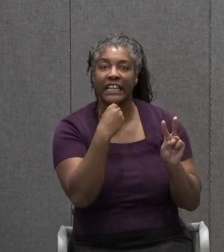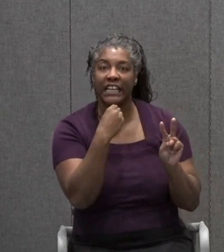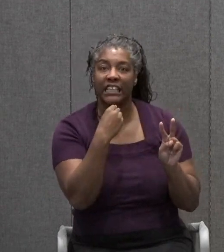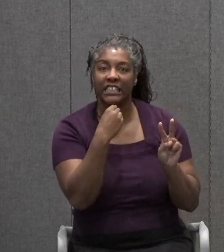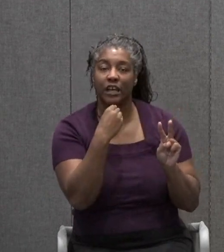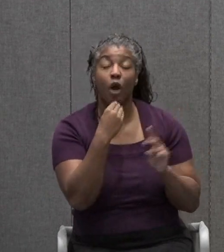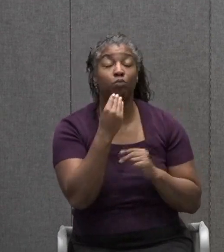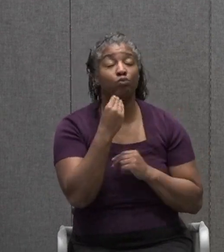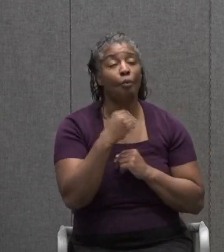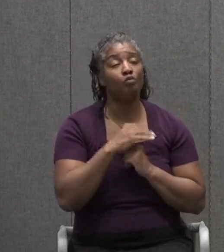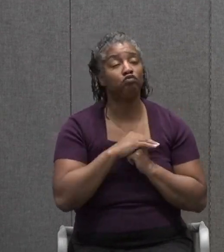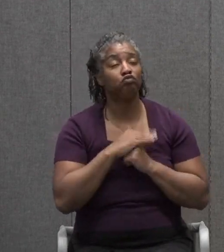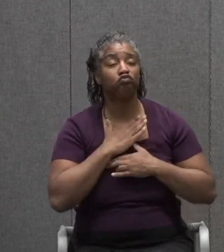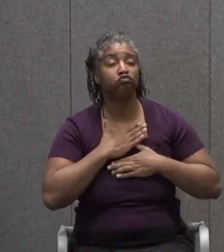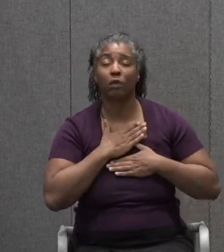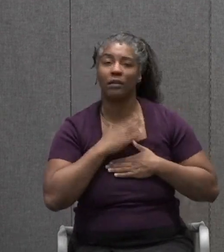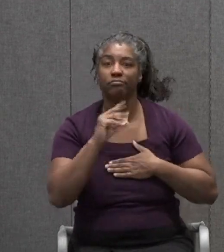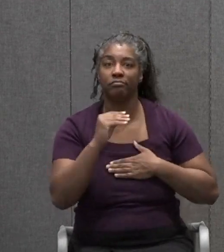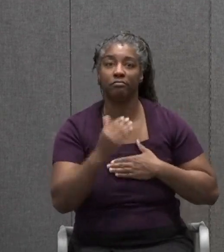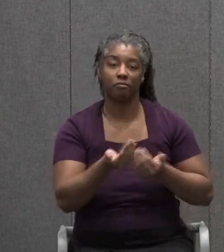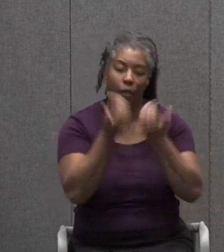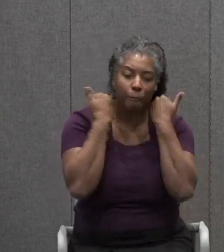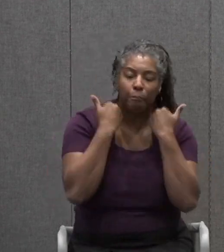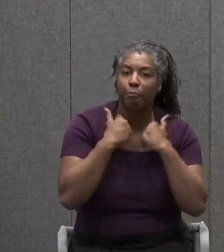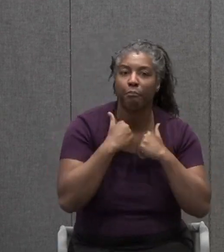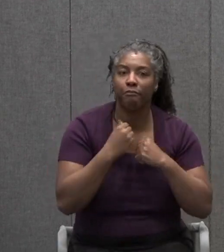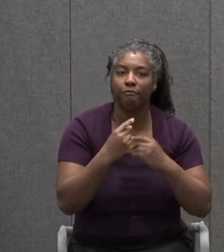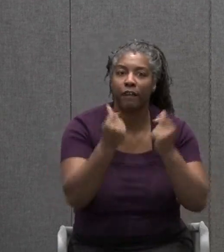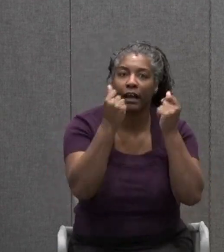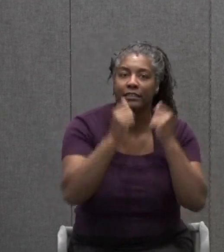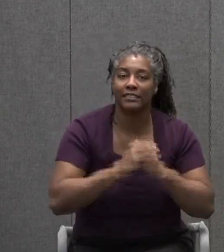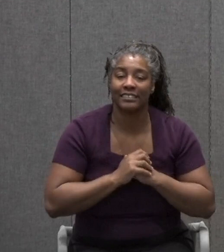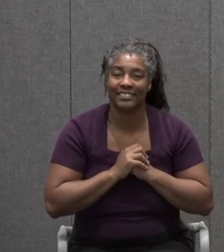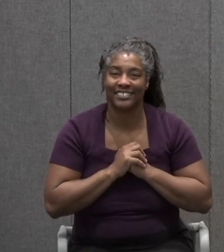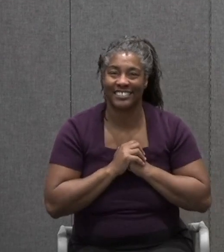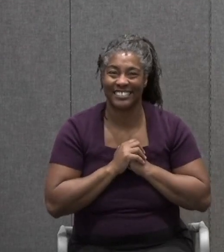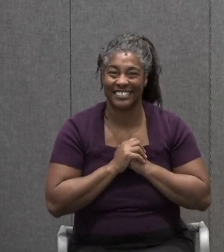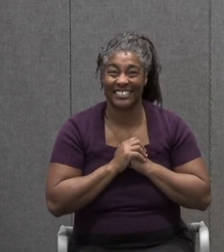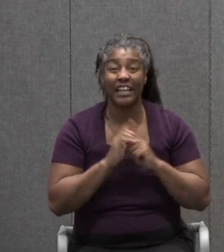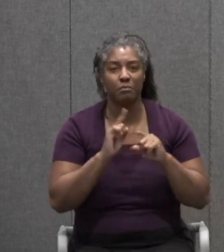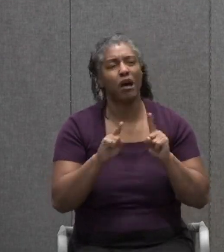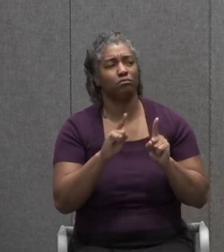But I imagine sometimes when they're sitting at home with their families, they slow down and enjoy their meal.